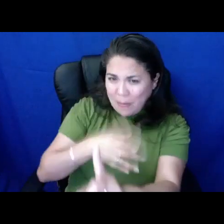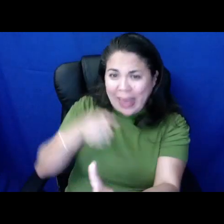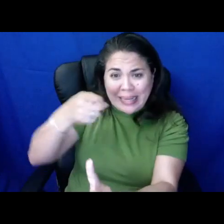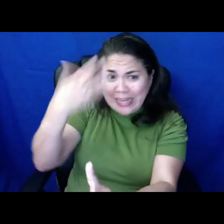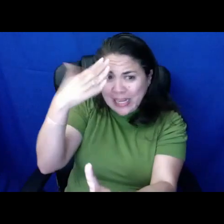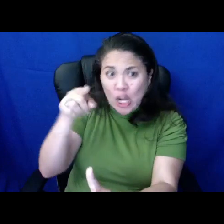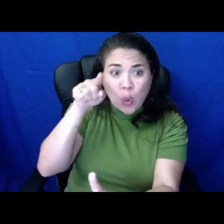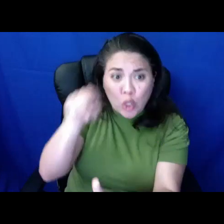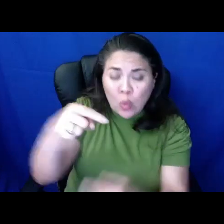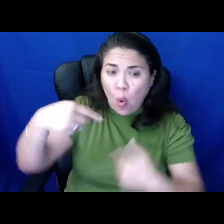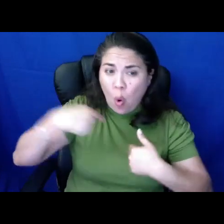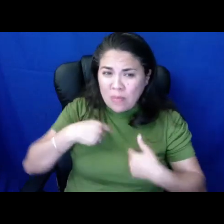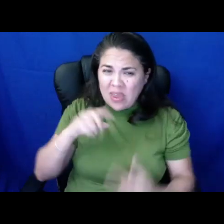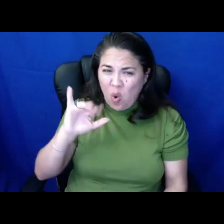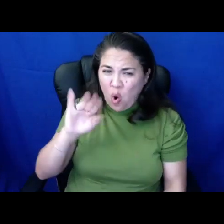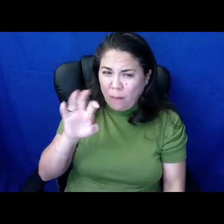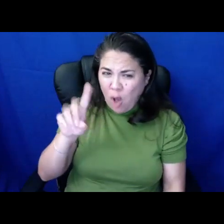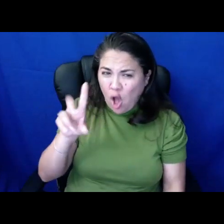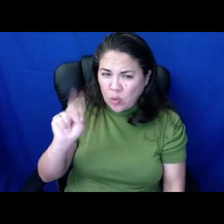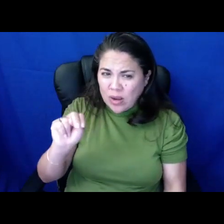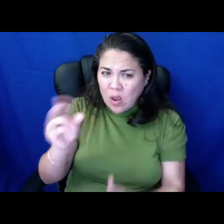Raymond Antrobus (He/Him): A few I rescued feel failed.